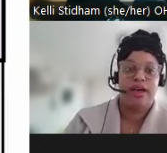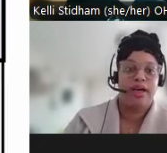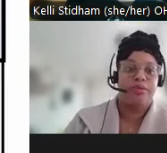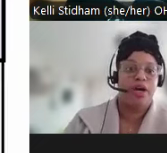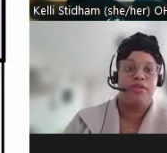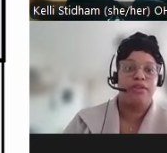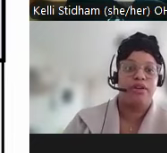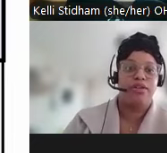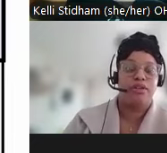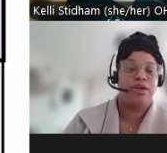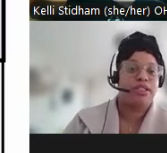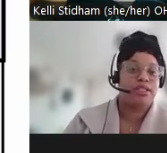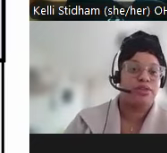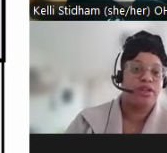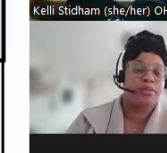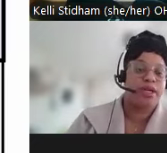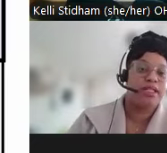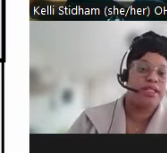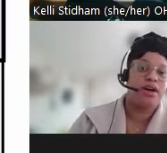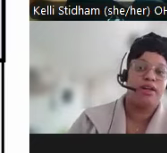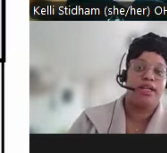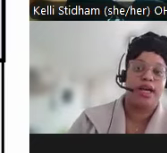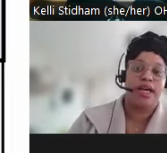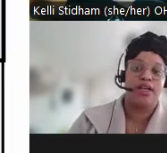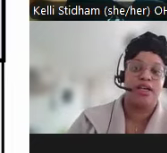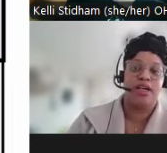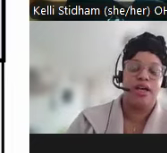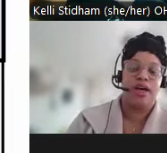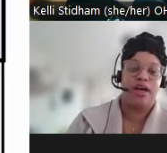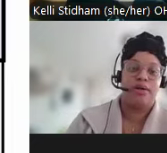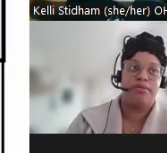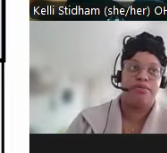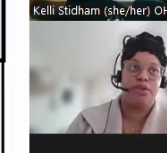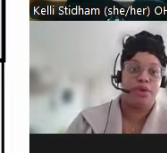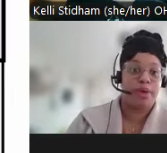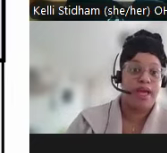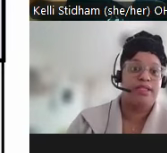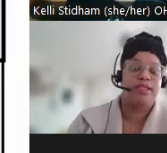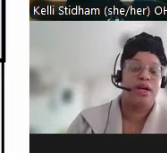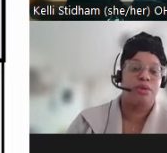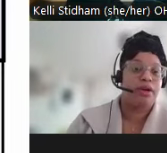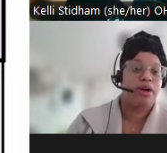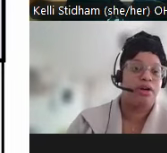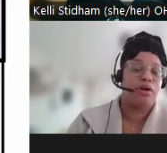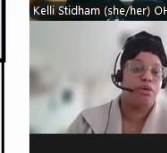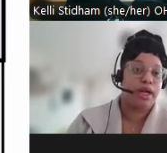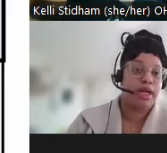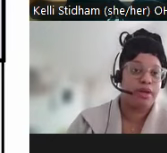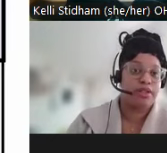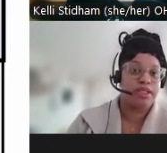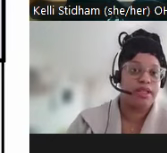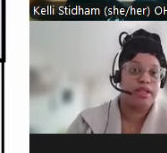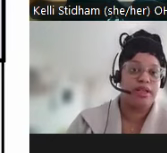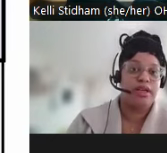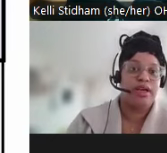Um we offer courses for the PDC online